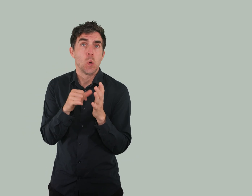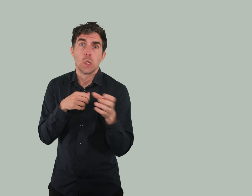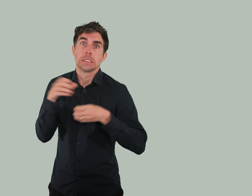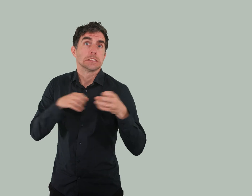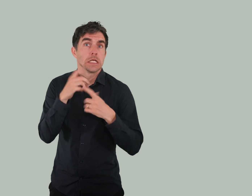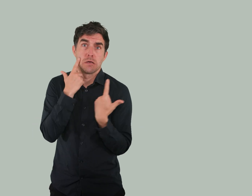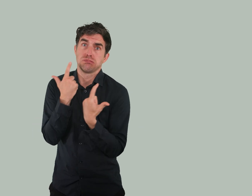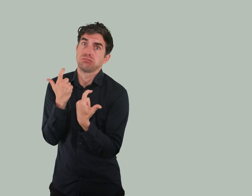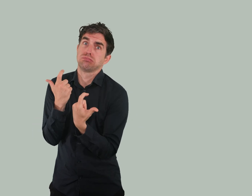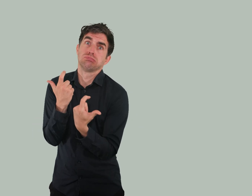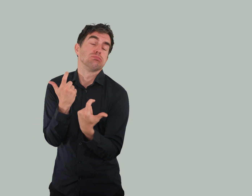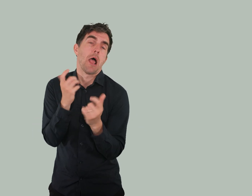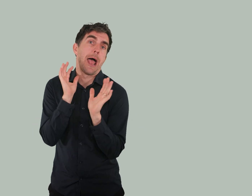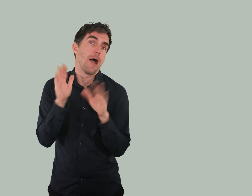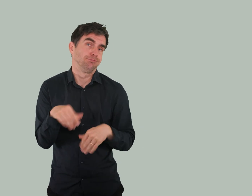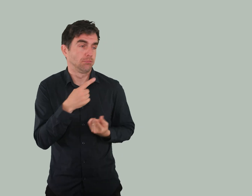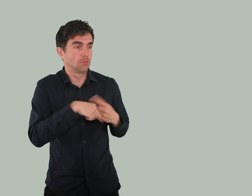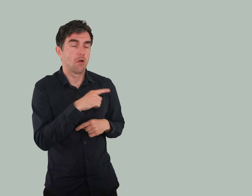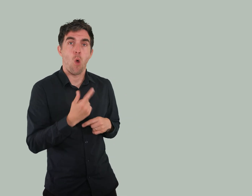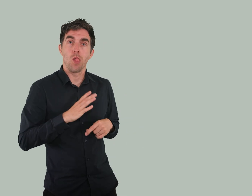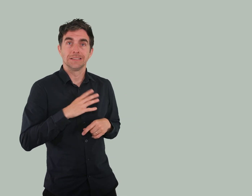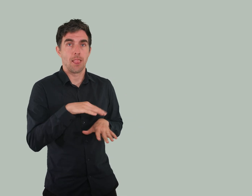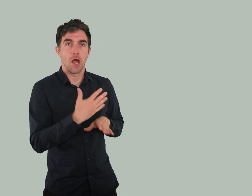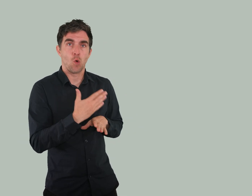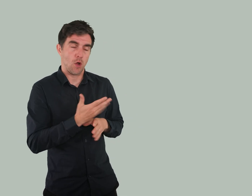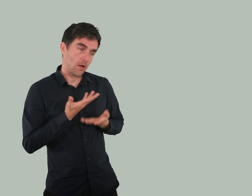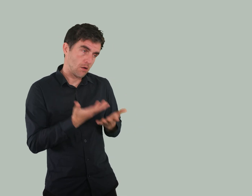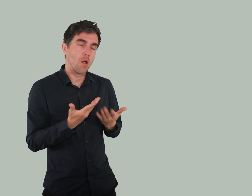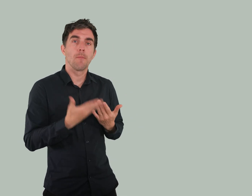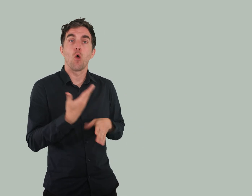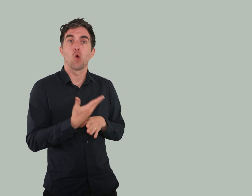to hard-to-fill vacancies by upskilling existing staff